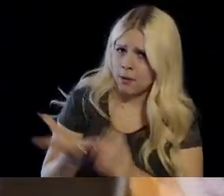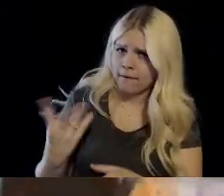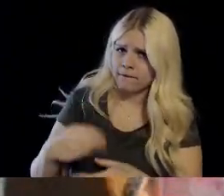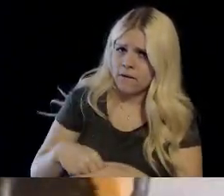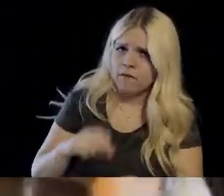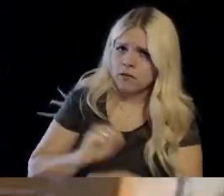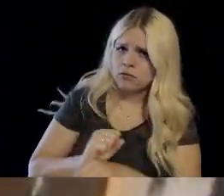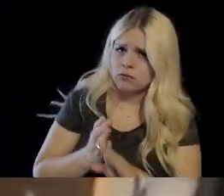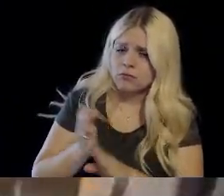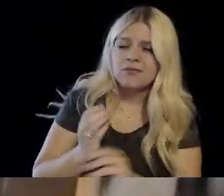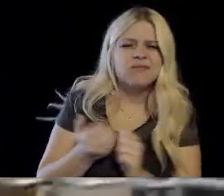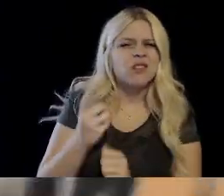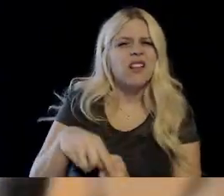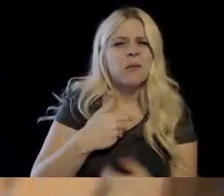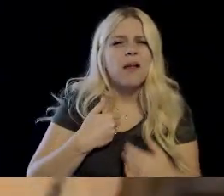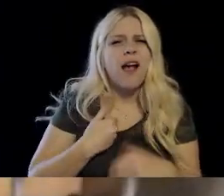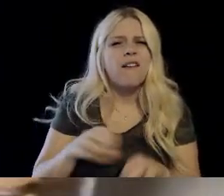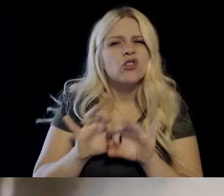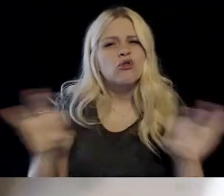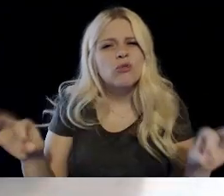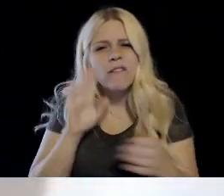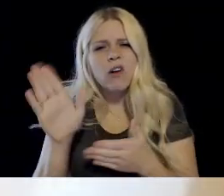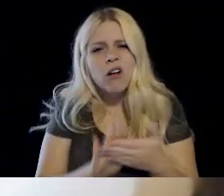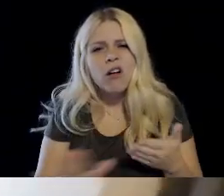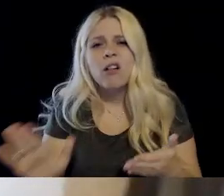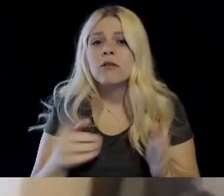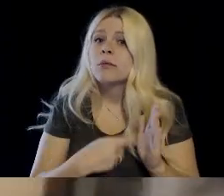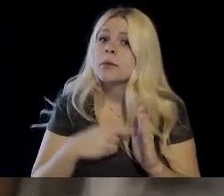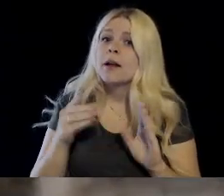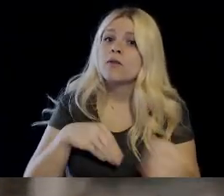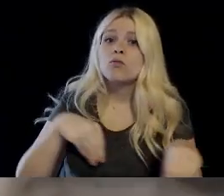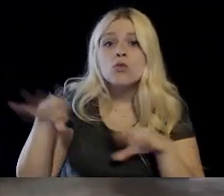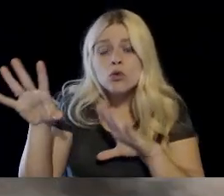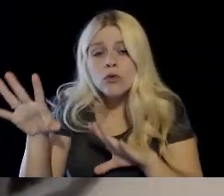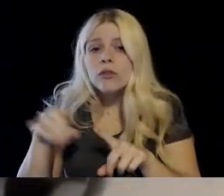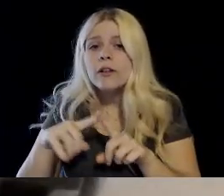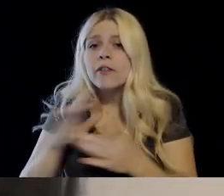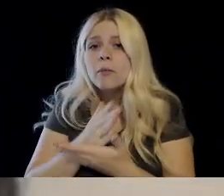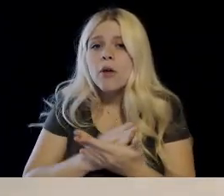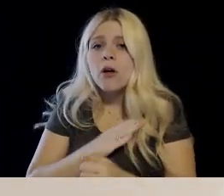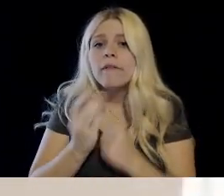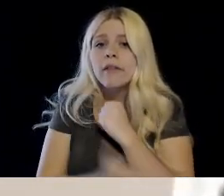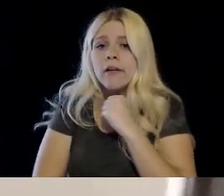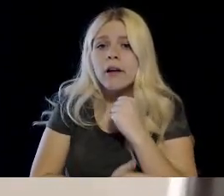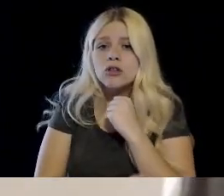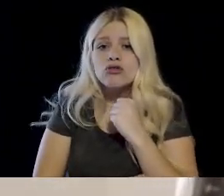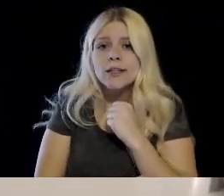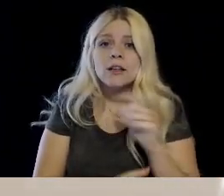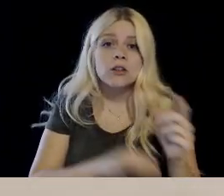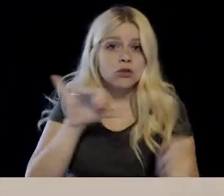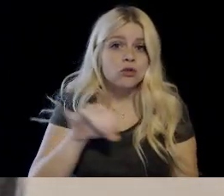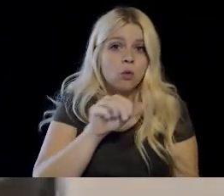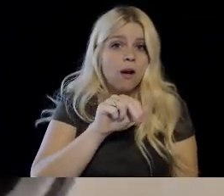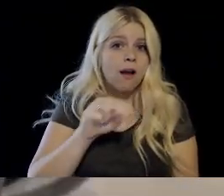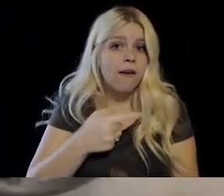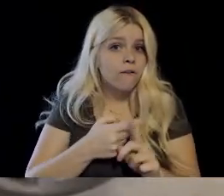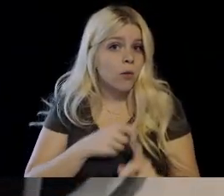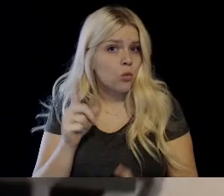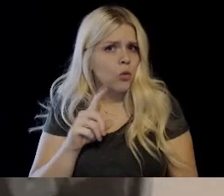degrees. It does require moving around the country for most of them. Joanne, where are you from? Joanne: I'm from Michigan. Erica: Michigan! We have a lot of, um- Joanne: Midwesterners.